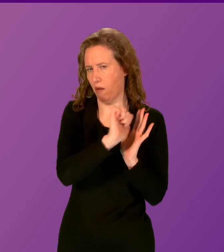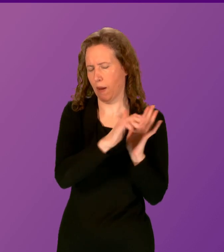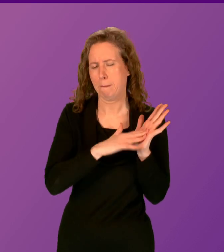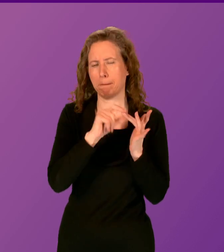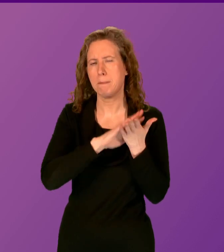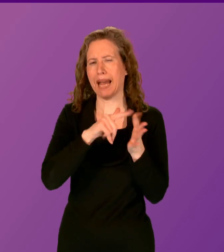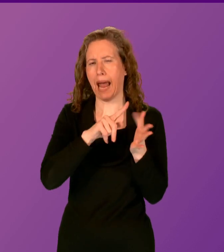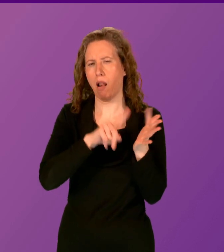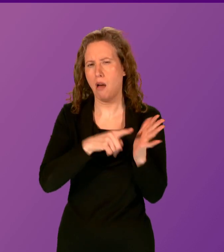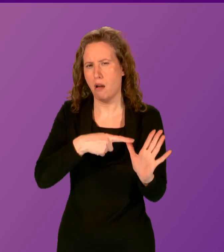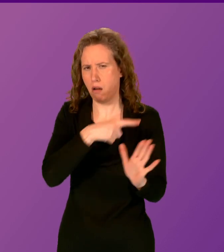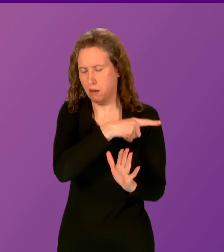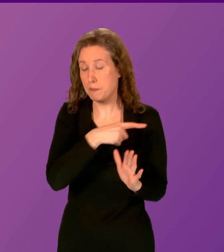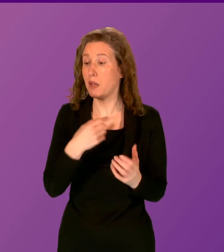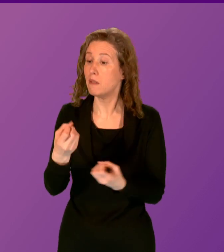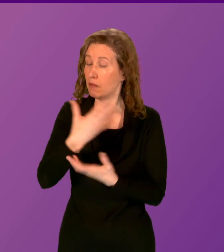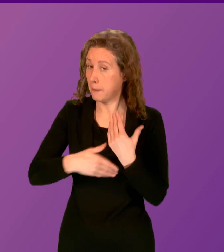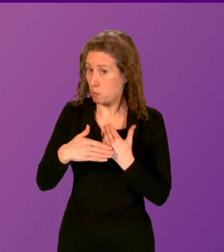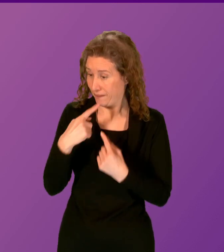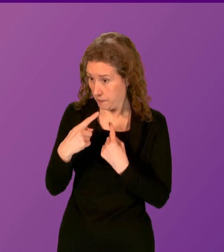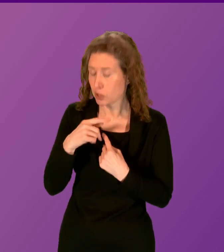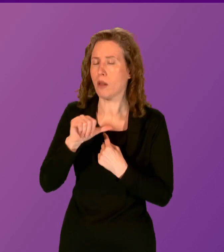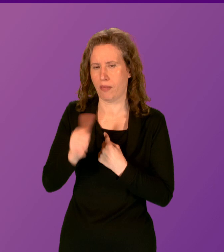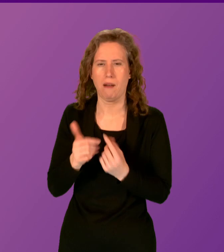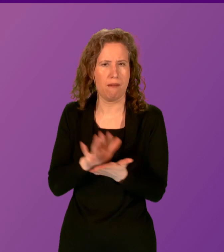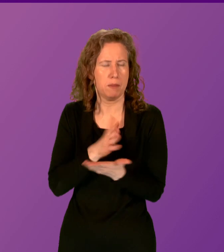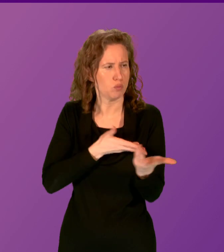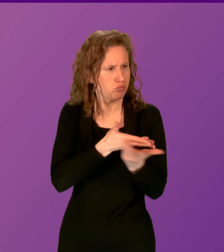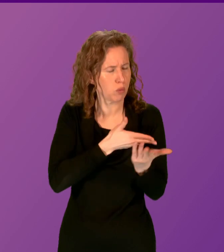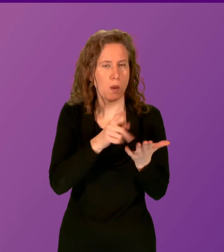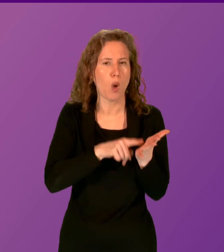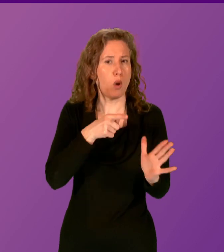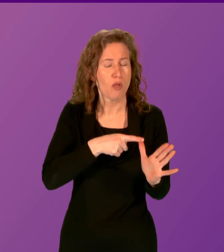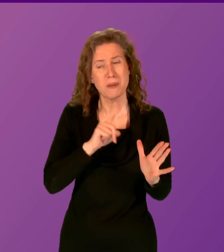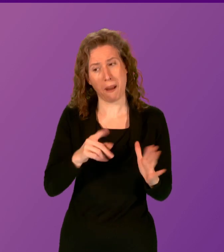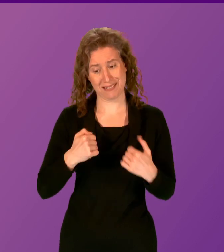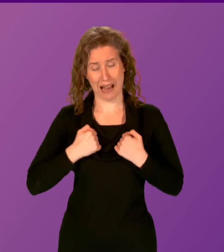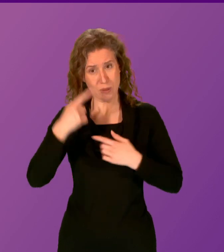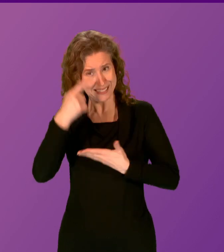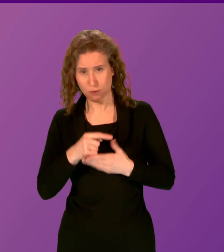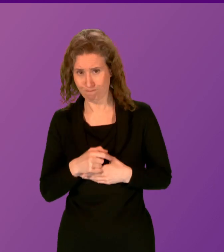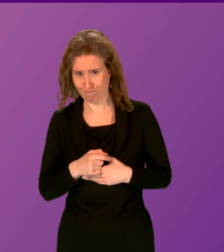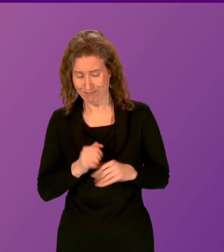If she does, we will happily consult the local authority. Such decisions are made locally.